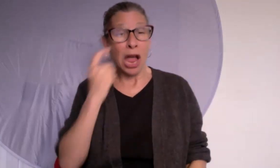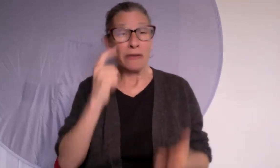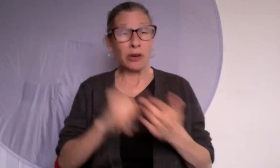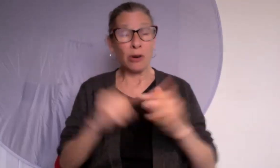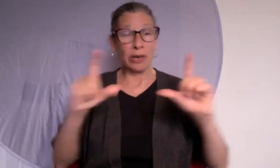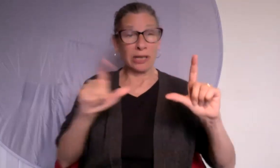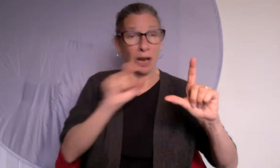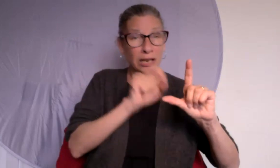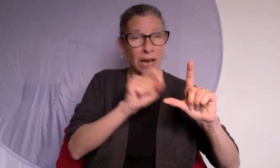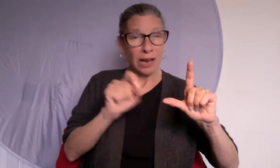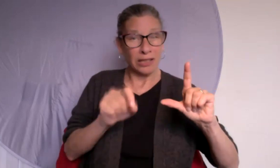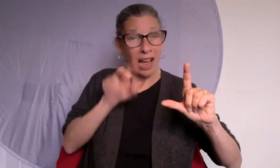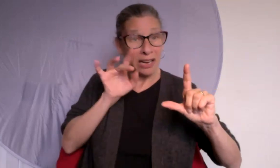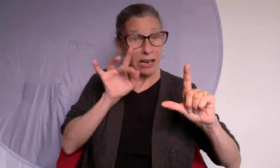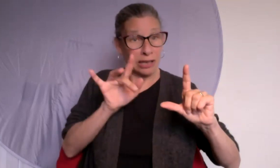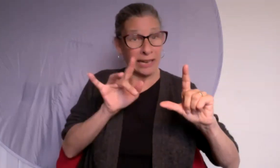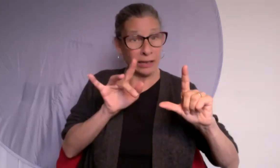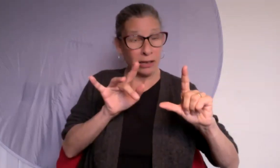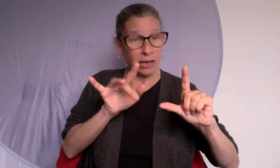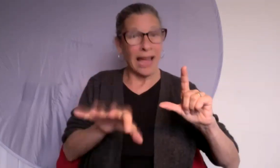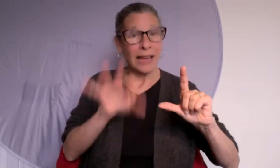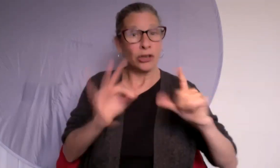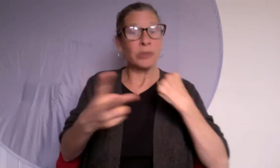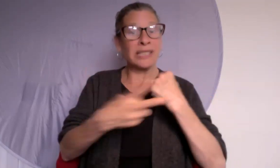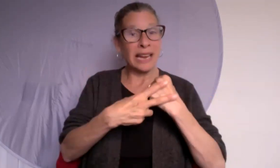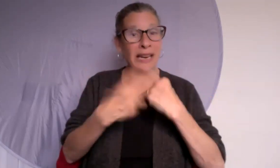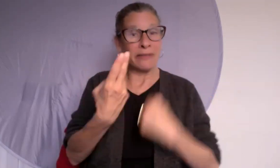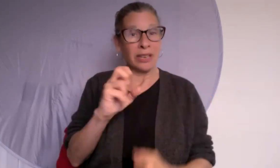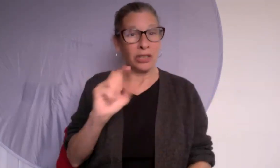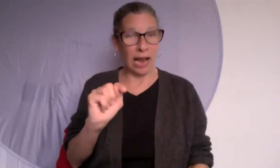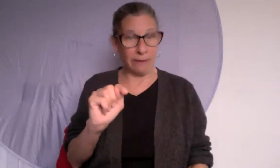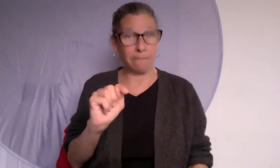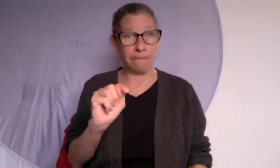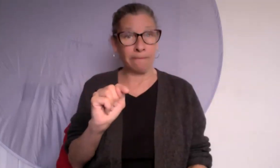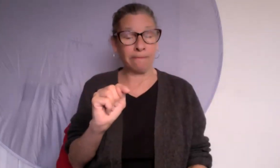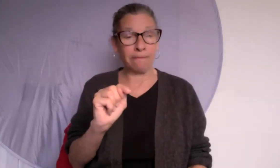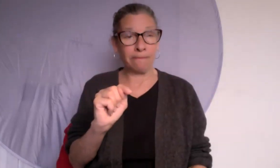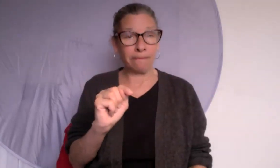the chat. And then you choose Save chat. Thank you, everyone,